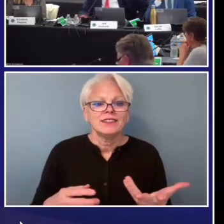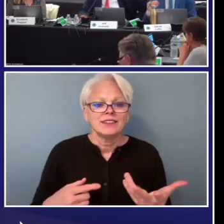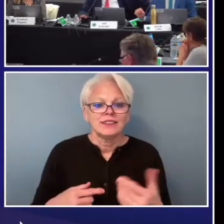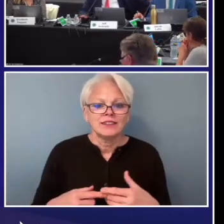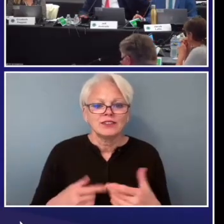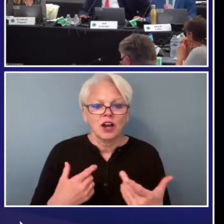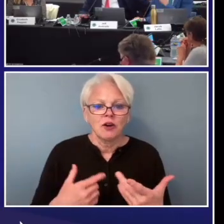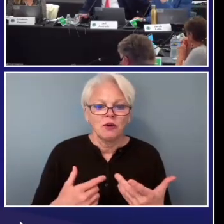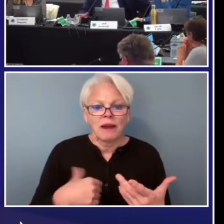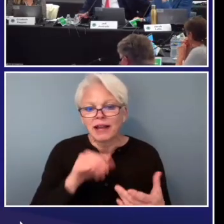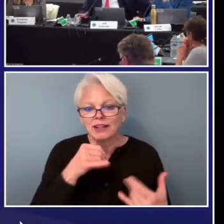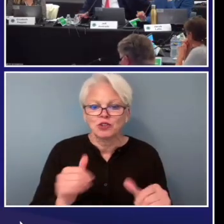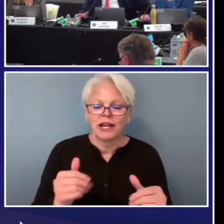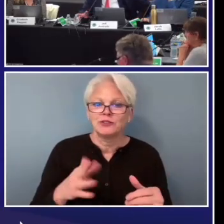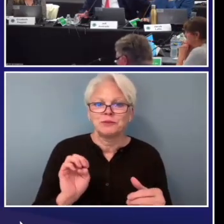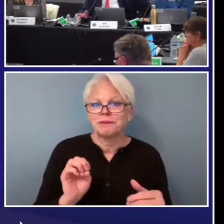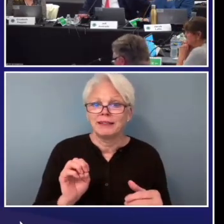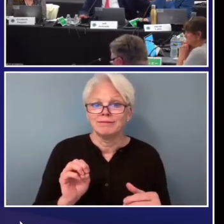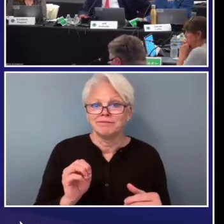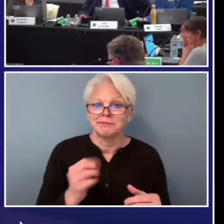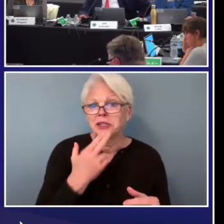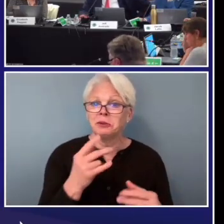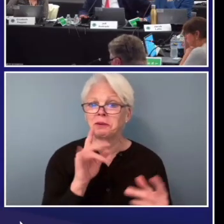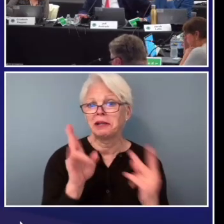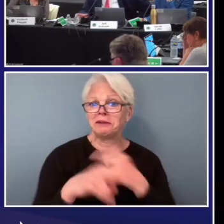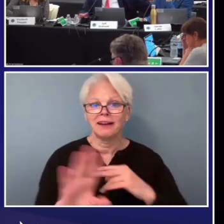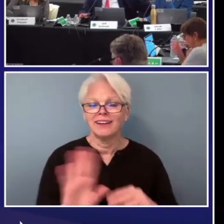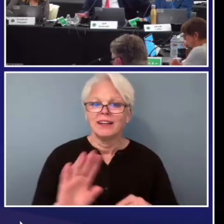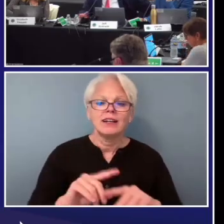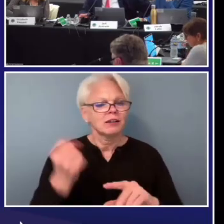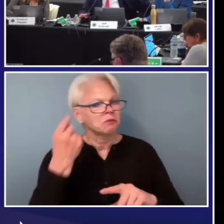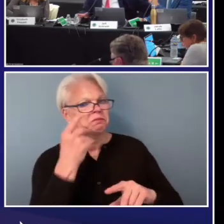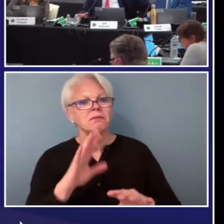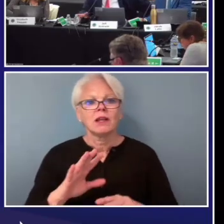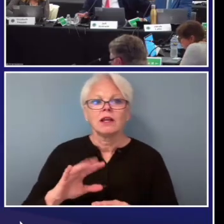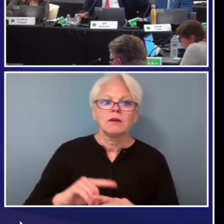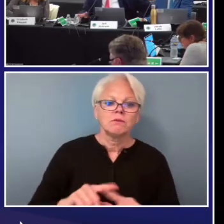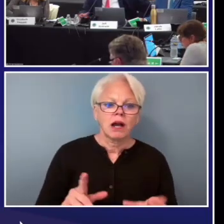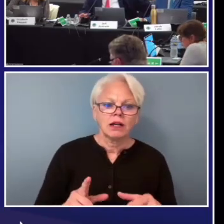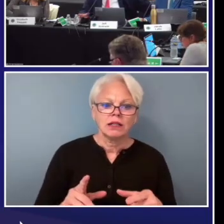But nothing on its face and on that. And again, I think, you know, the the examples